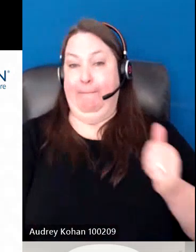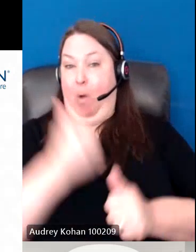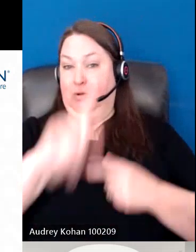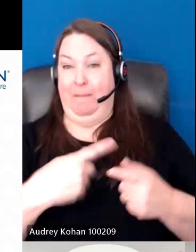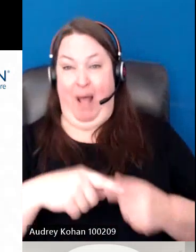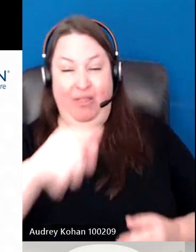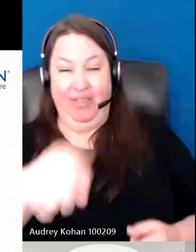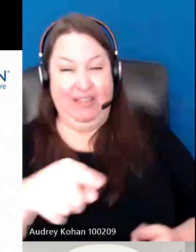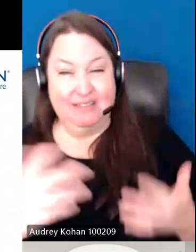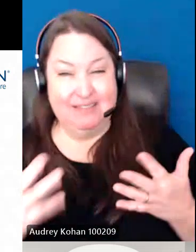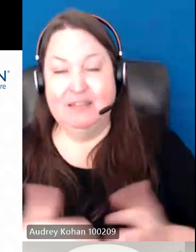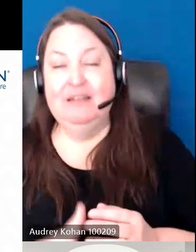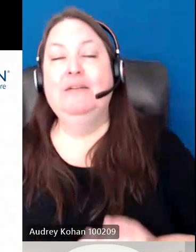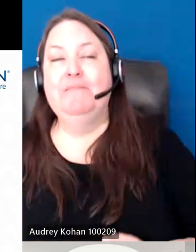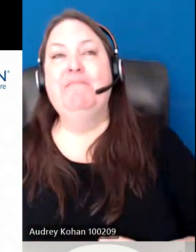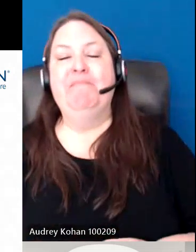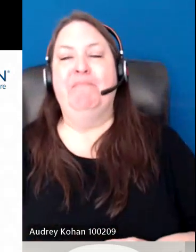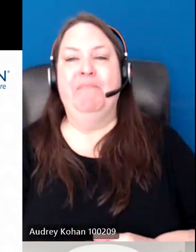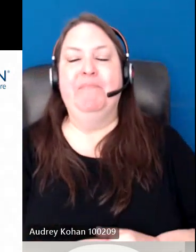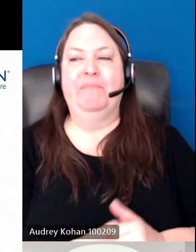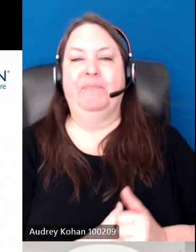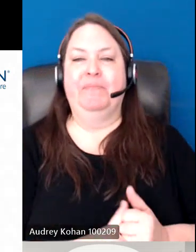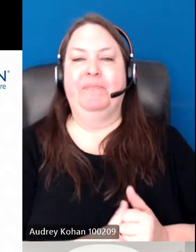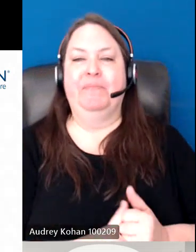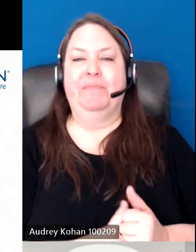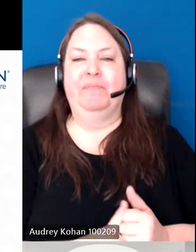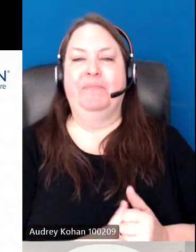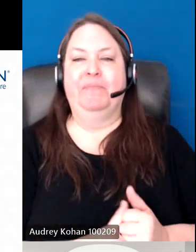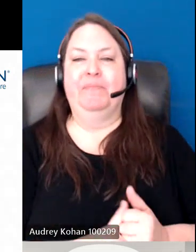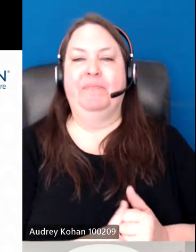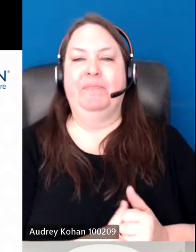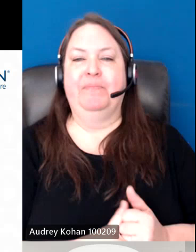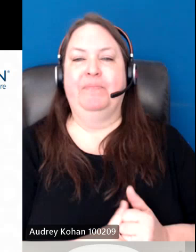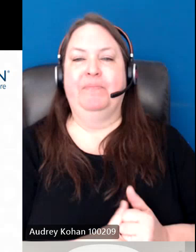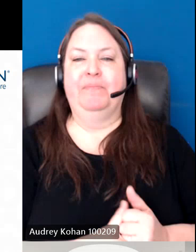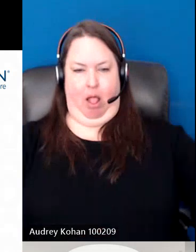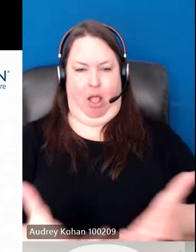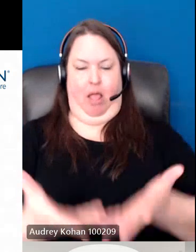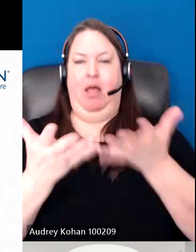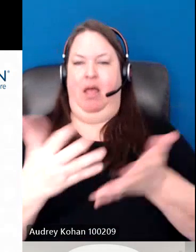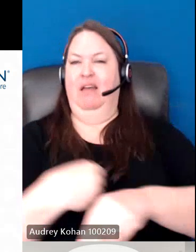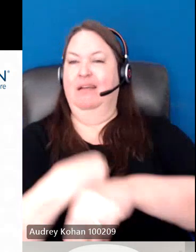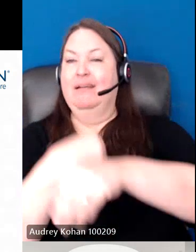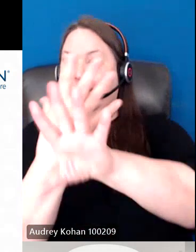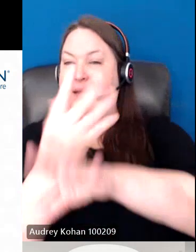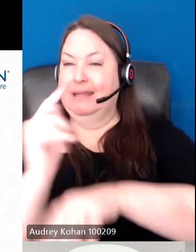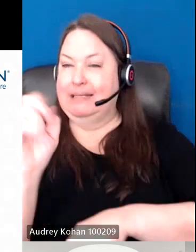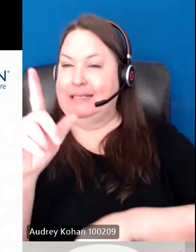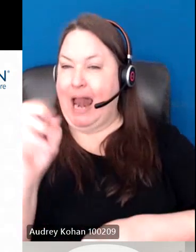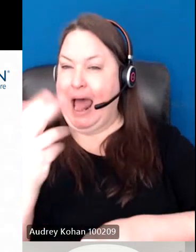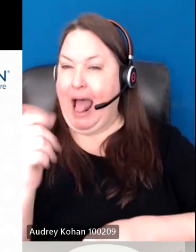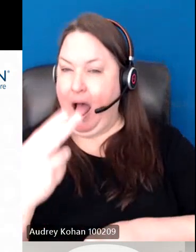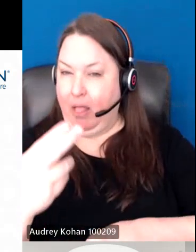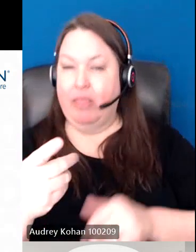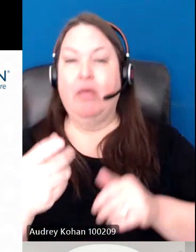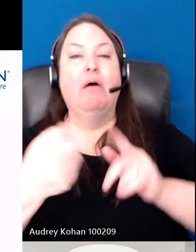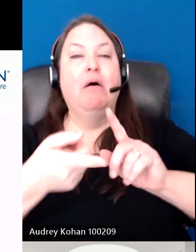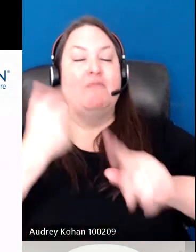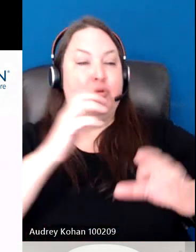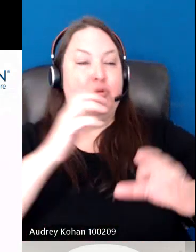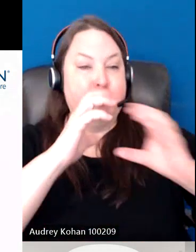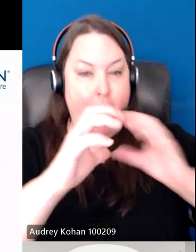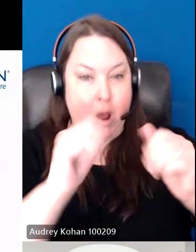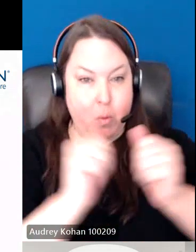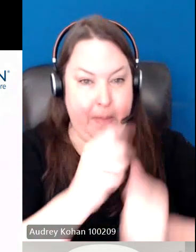is that it thinks holistically about tella Health from communicating to patients about it making it